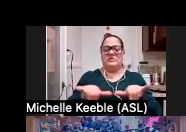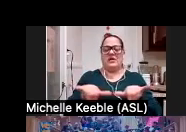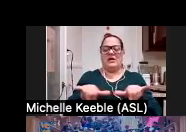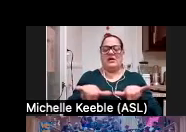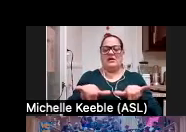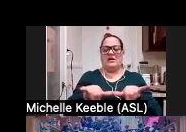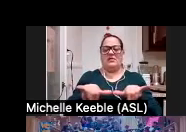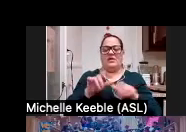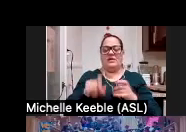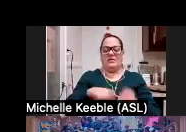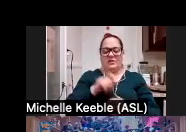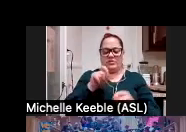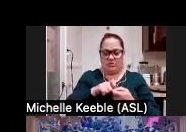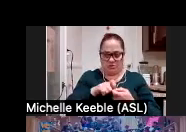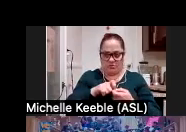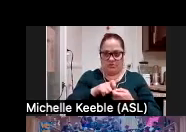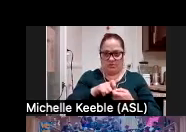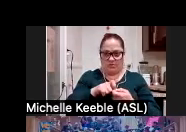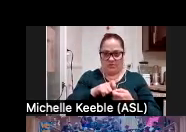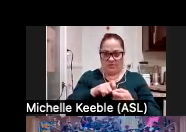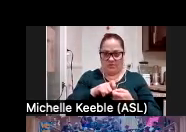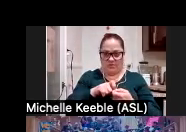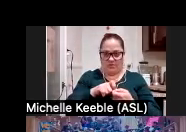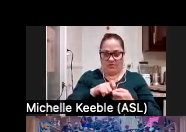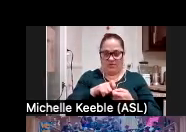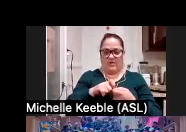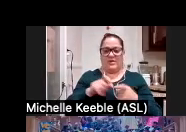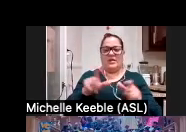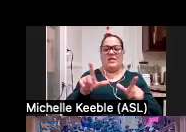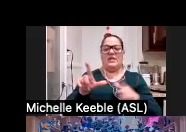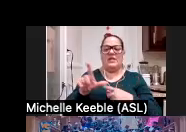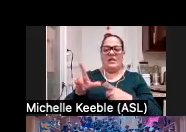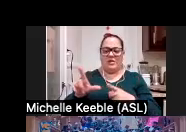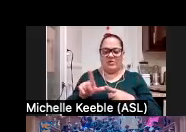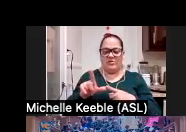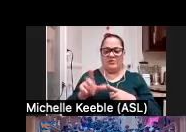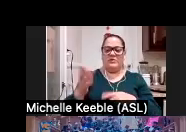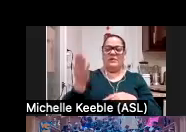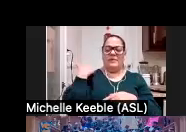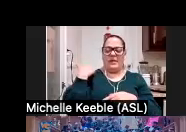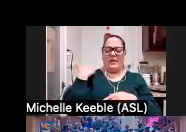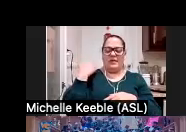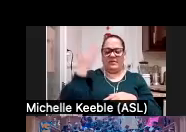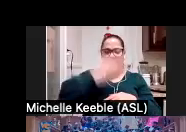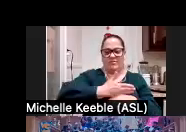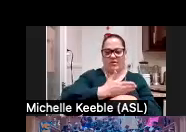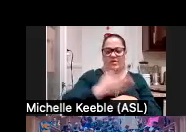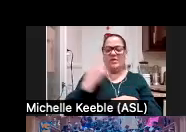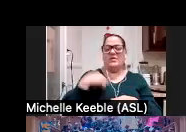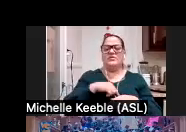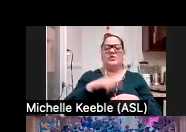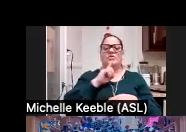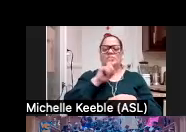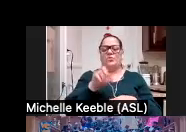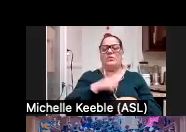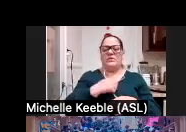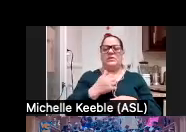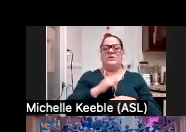particular uh the particular font the background the foreground. So it's a very powerful tool